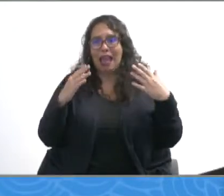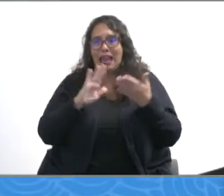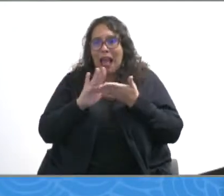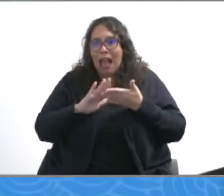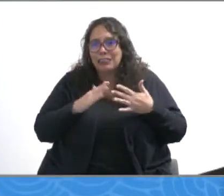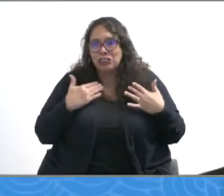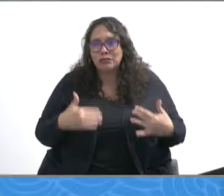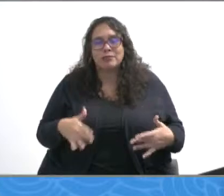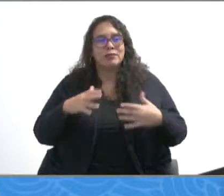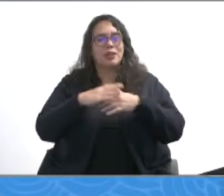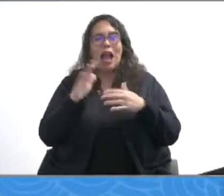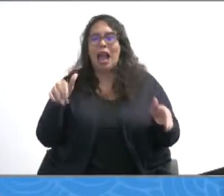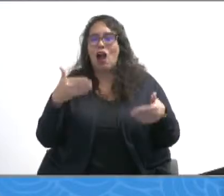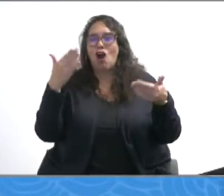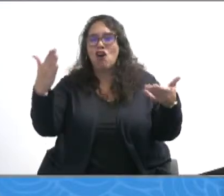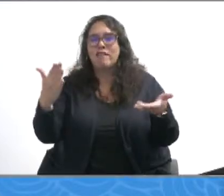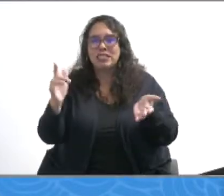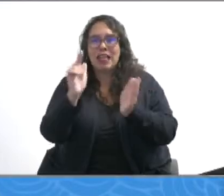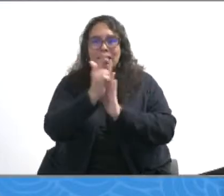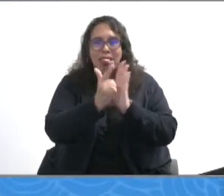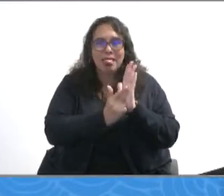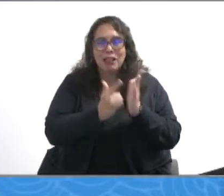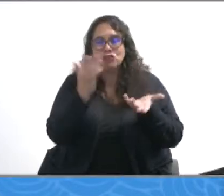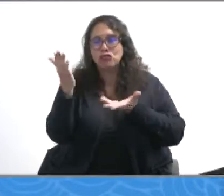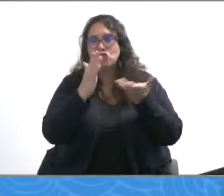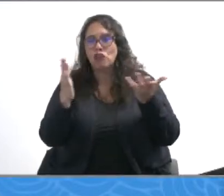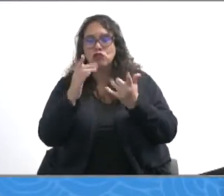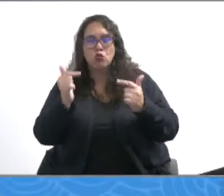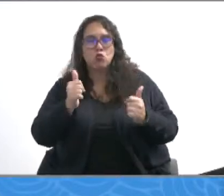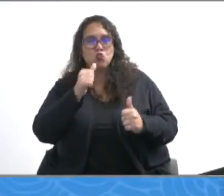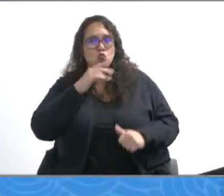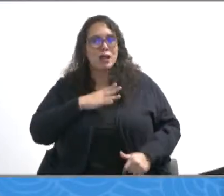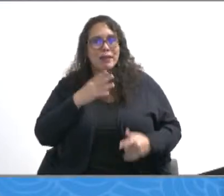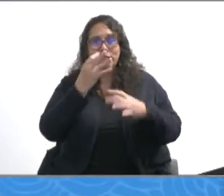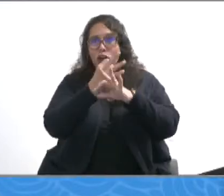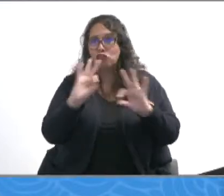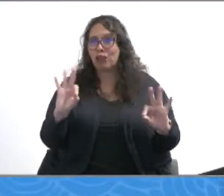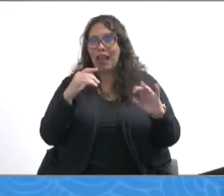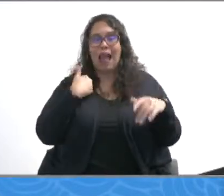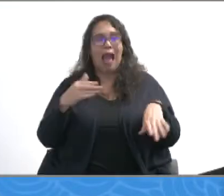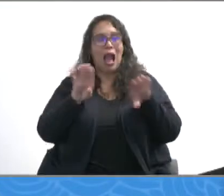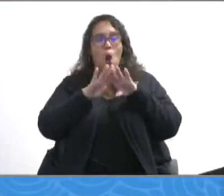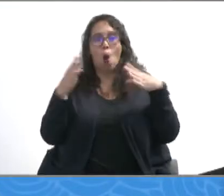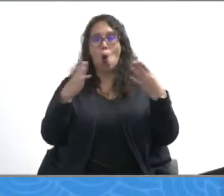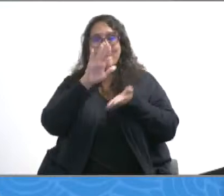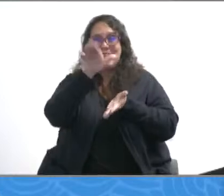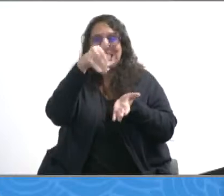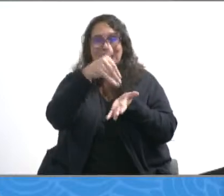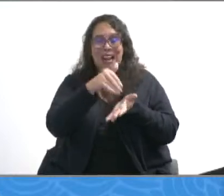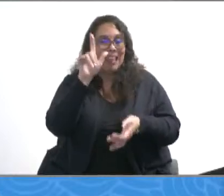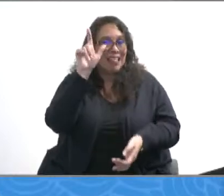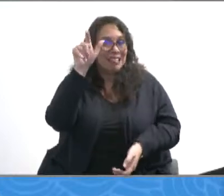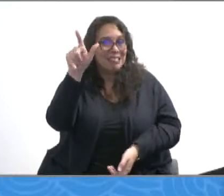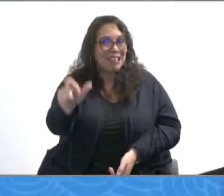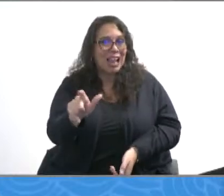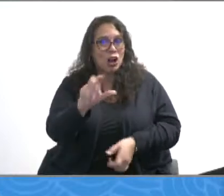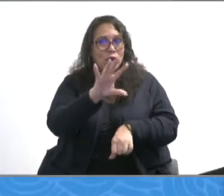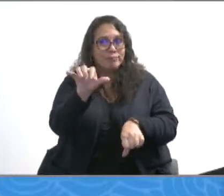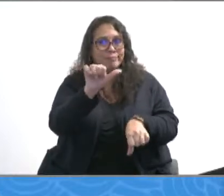I offered legal services to women for free. I opened a center, and was later appointed to be the superintendent